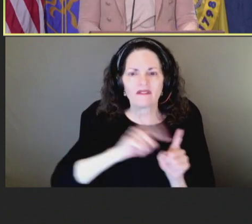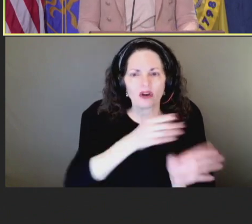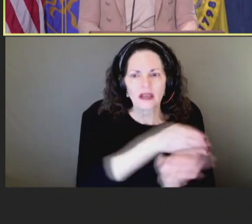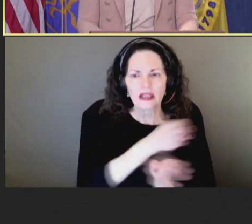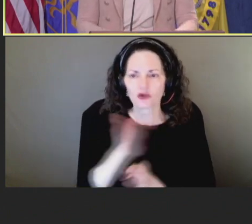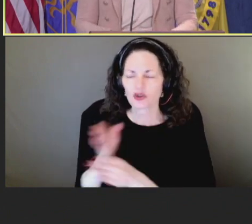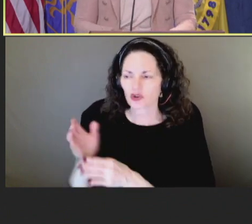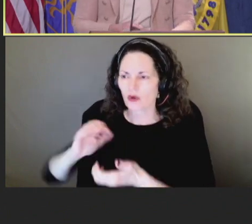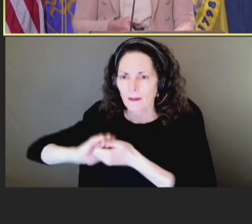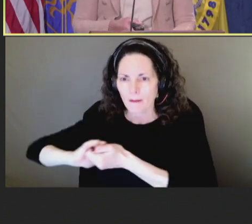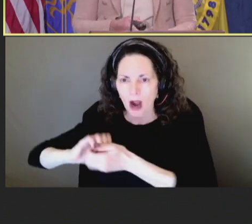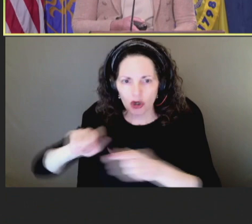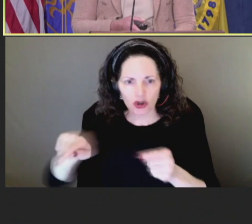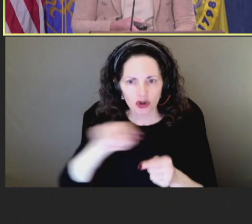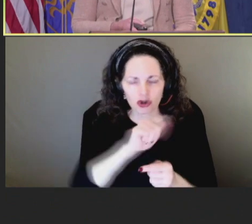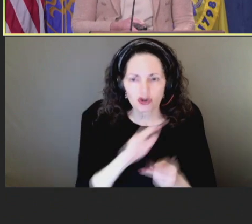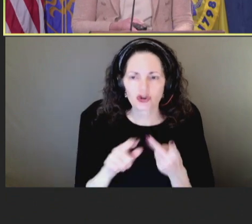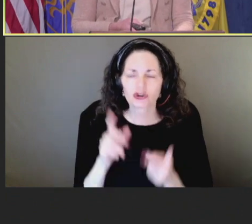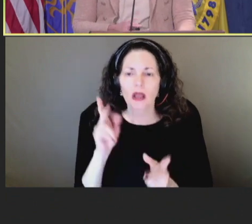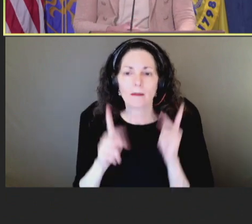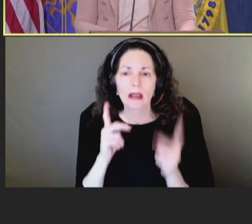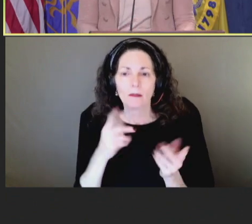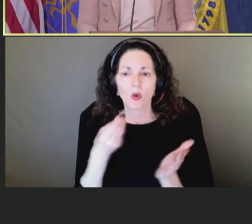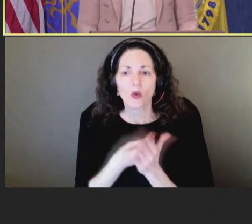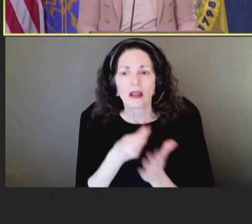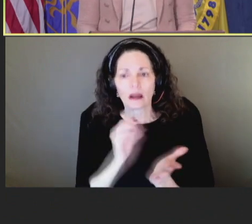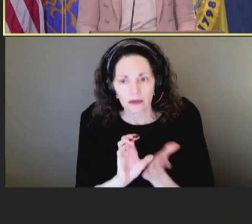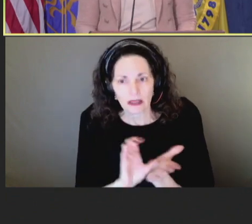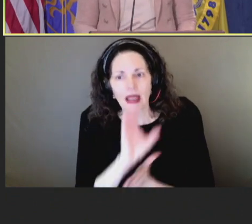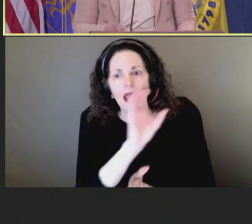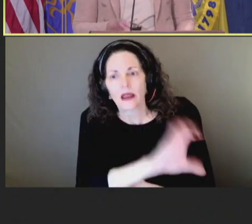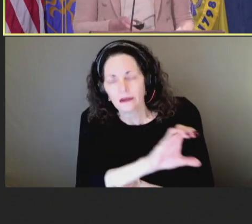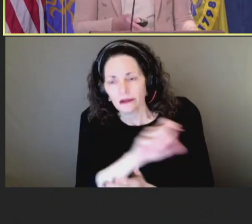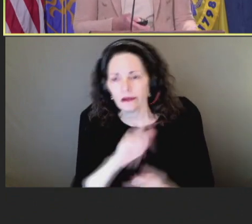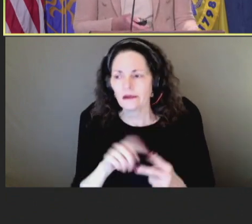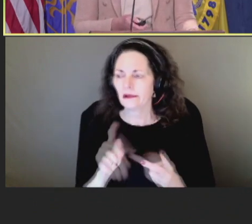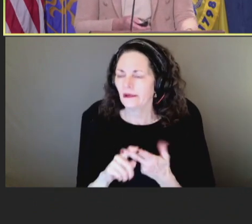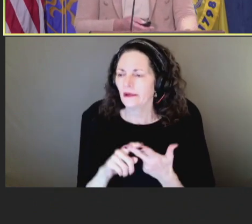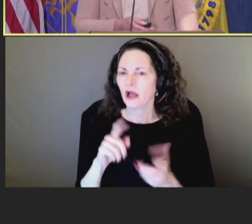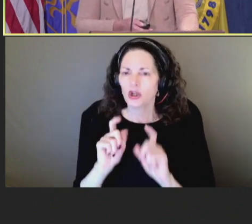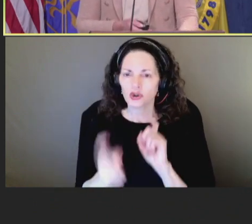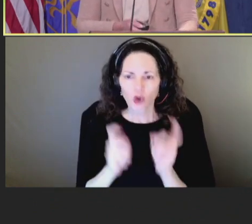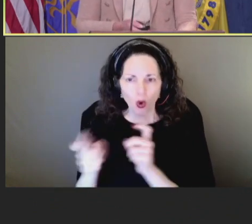philanthropic donors and investors, and connecting patients to enroll those trials quickly.